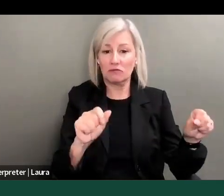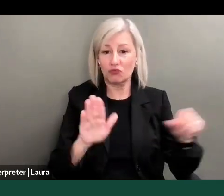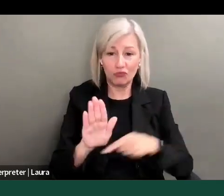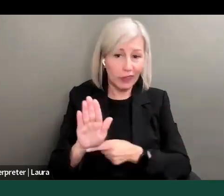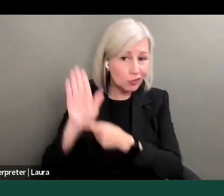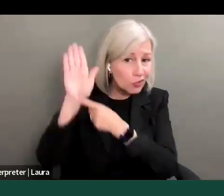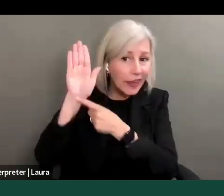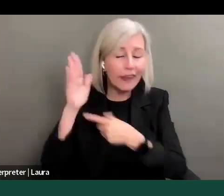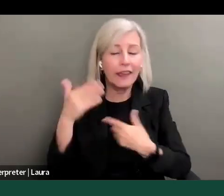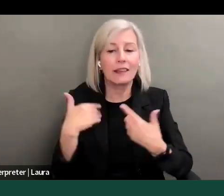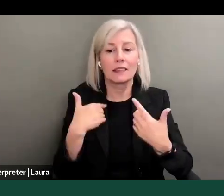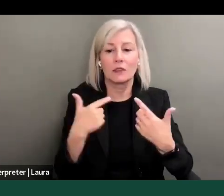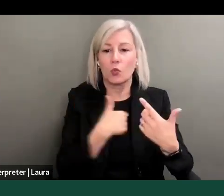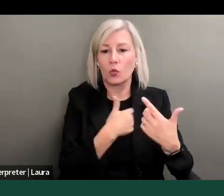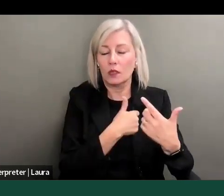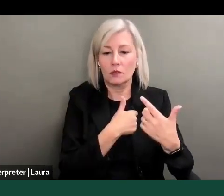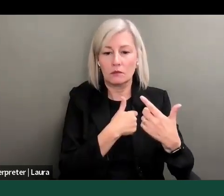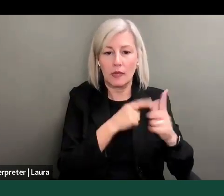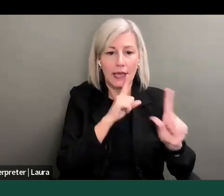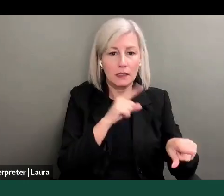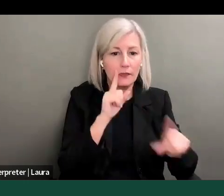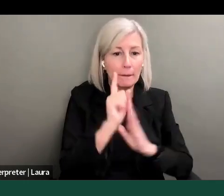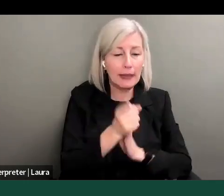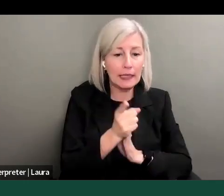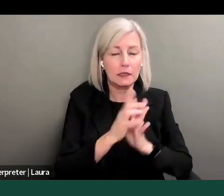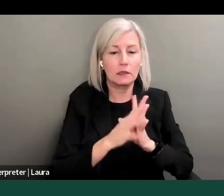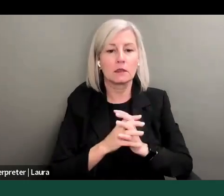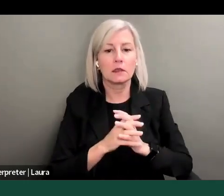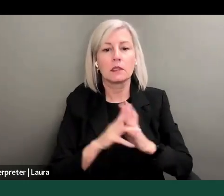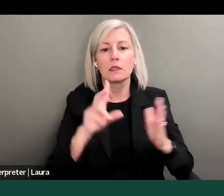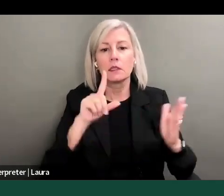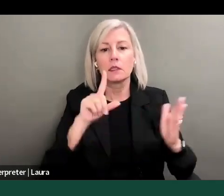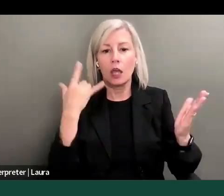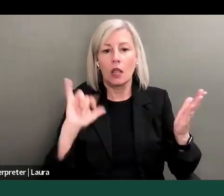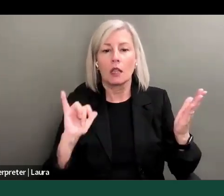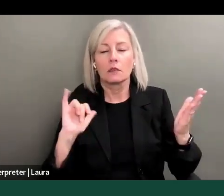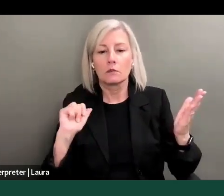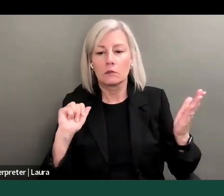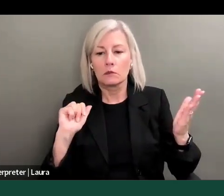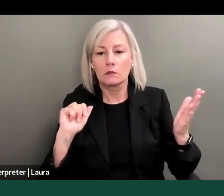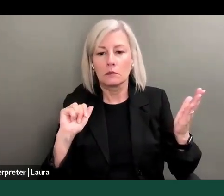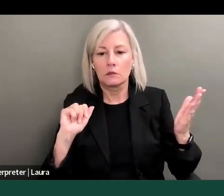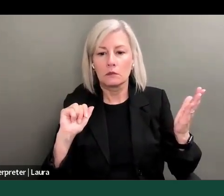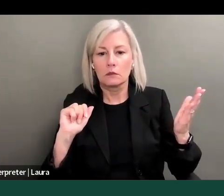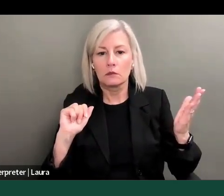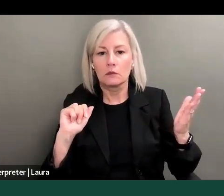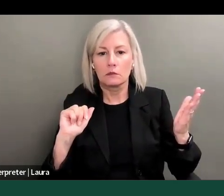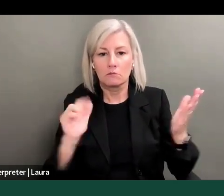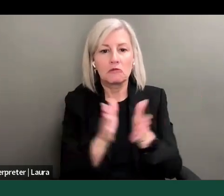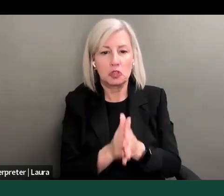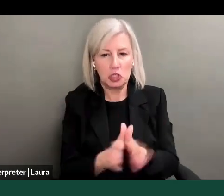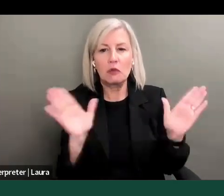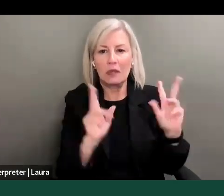we'll answer for a minute. It does look like people generally are using the